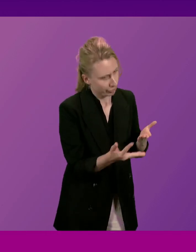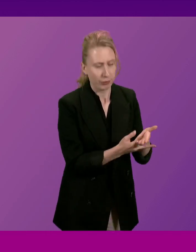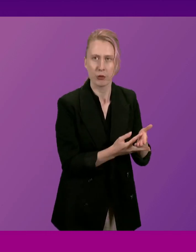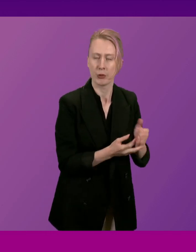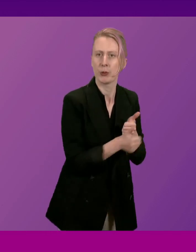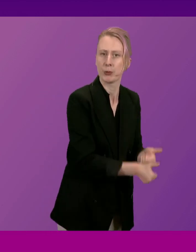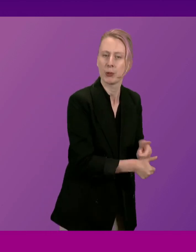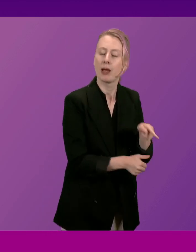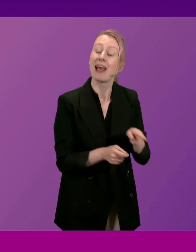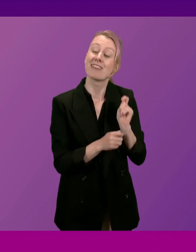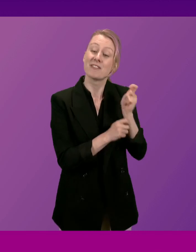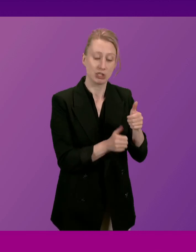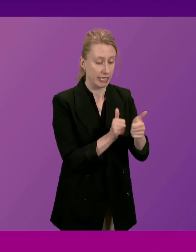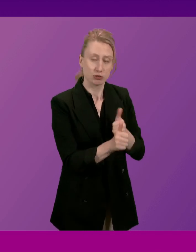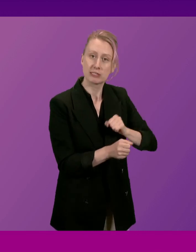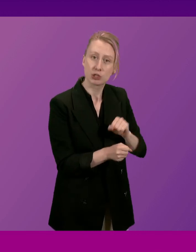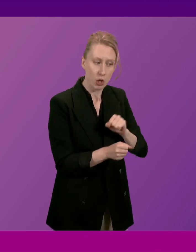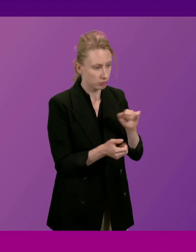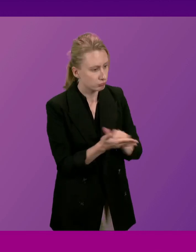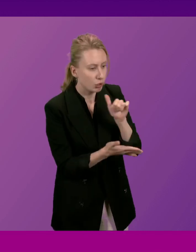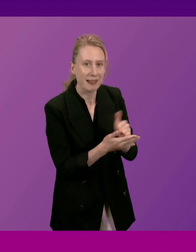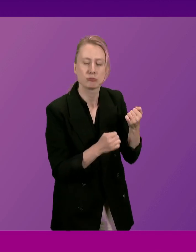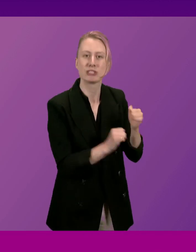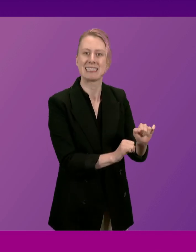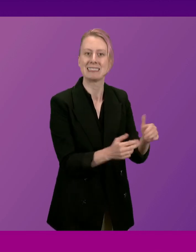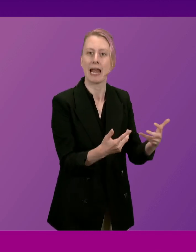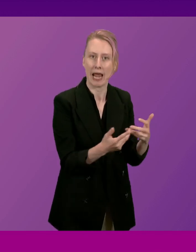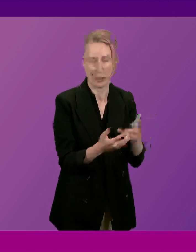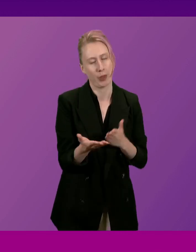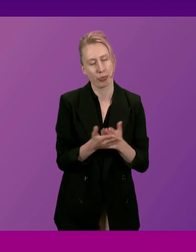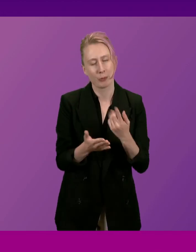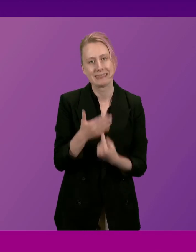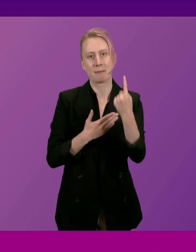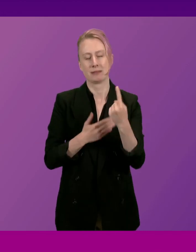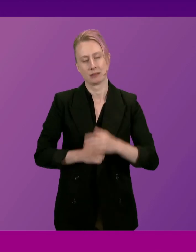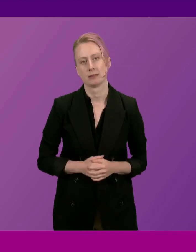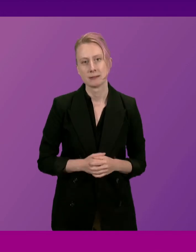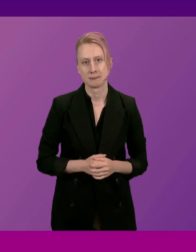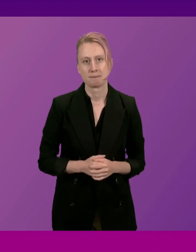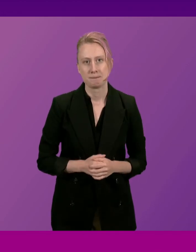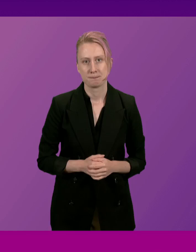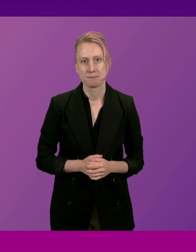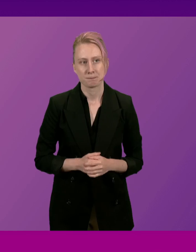fishing industry in Scotland will be properly protected is with the powers of independence.